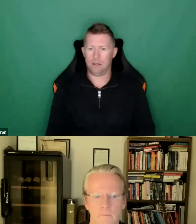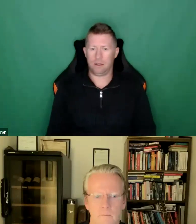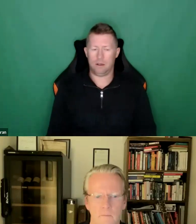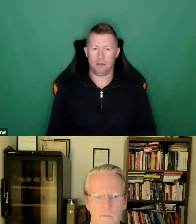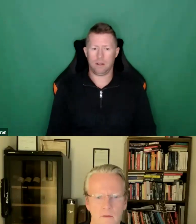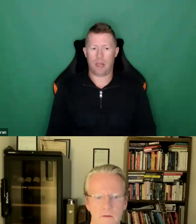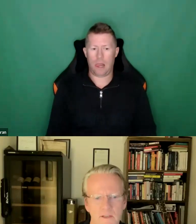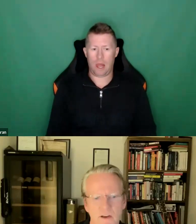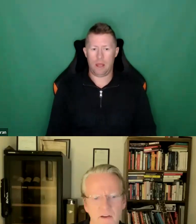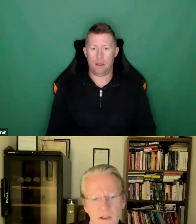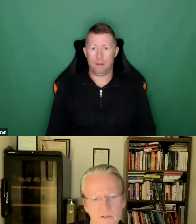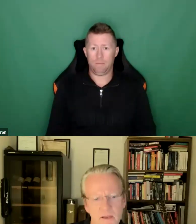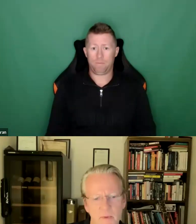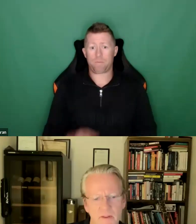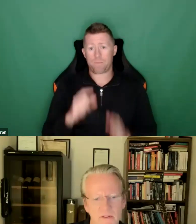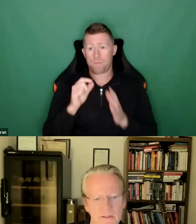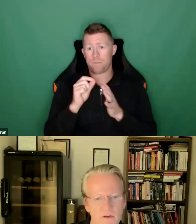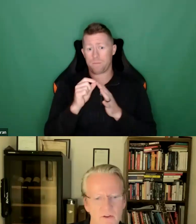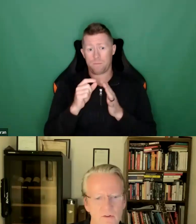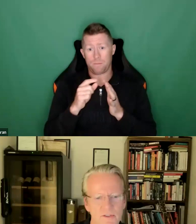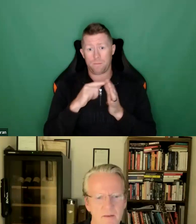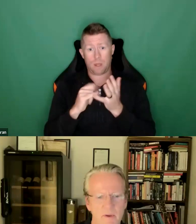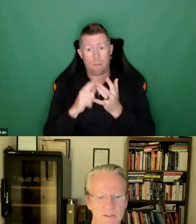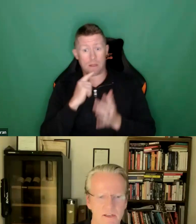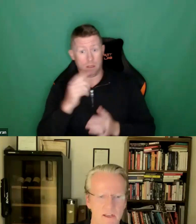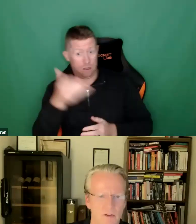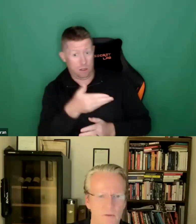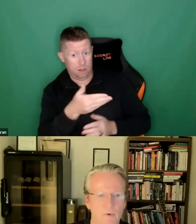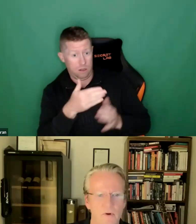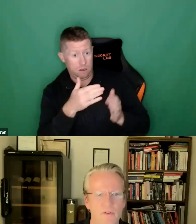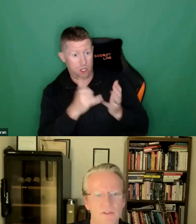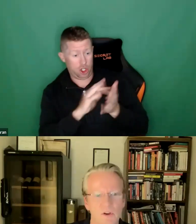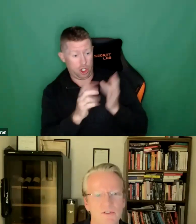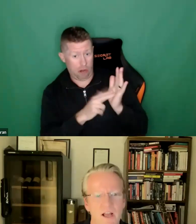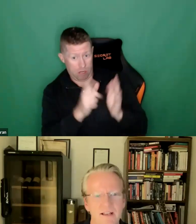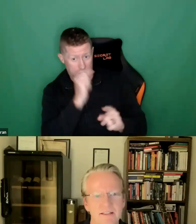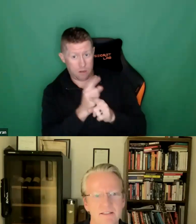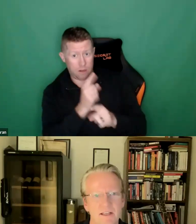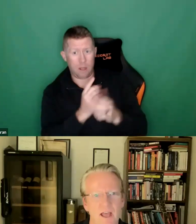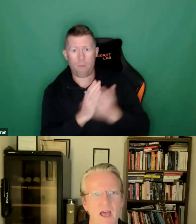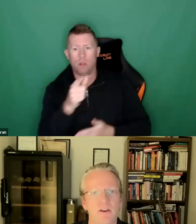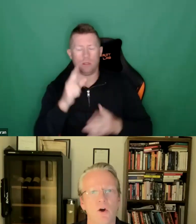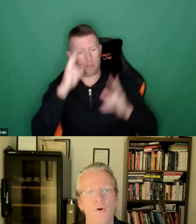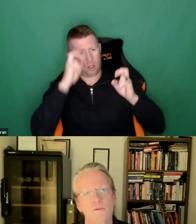that we need a whole child and a whole school approach. I wonder if one of you